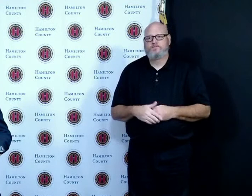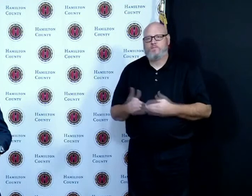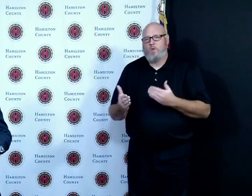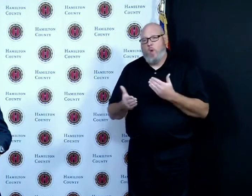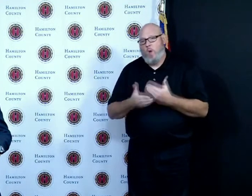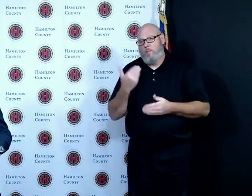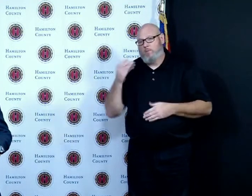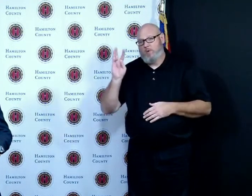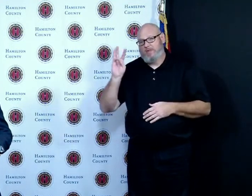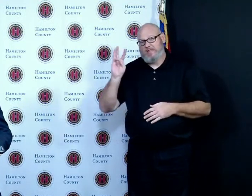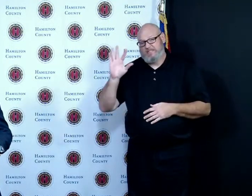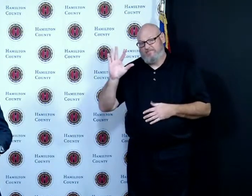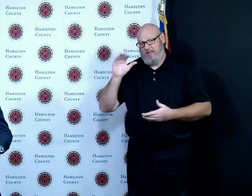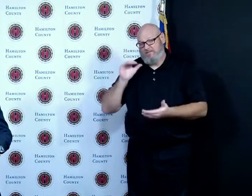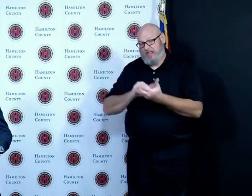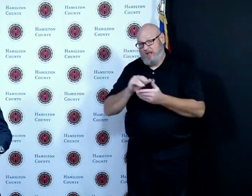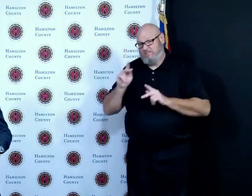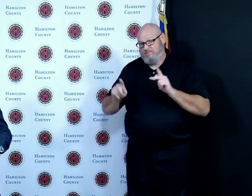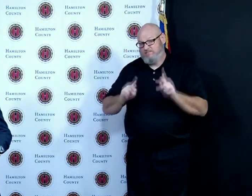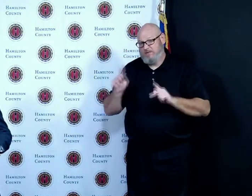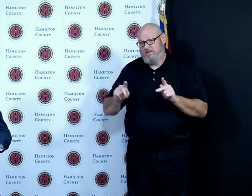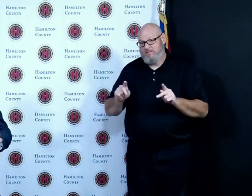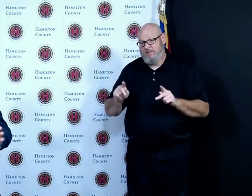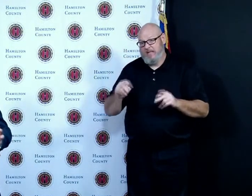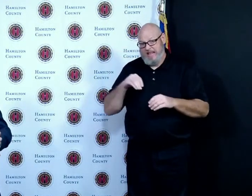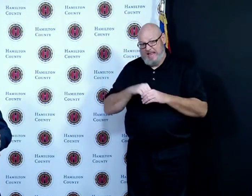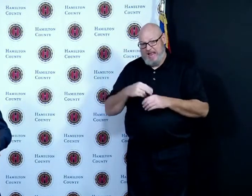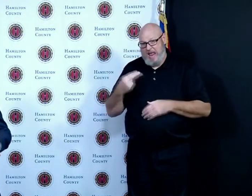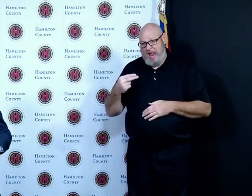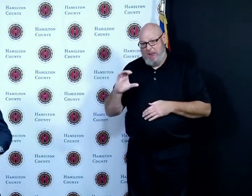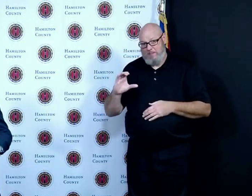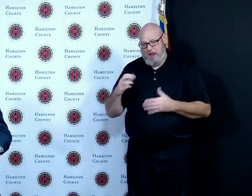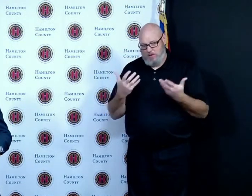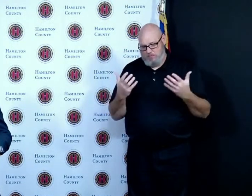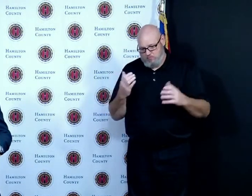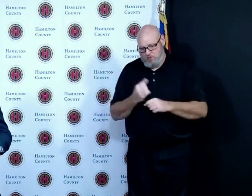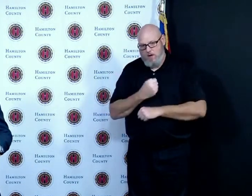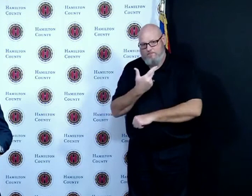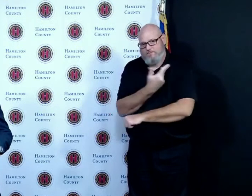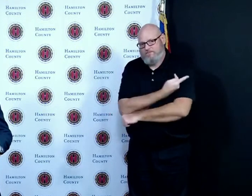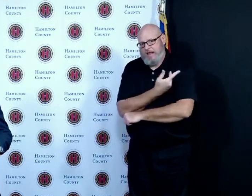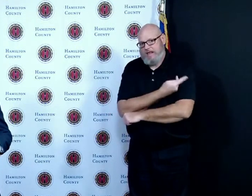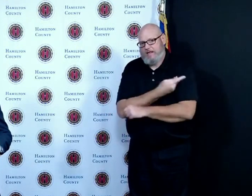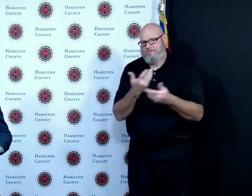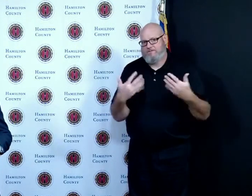thing that we've been talking about so yeah we just that this behavior change that we are seeing